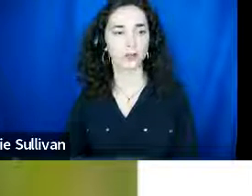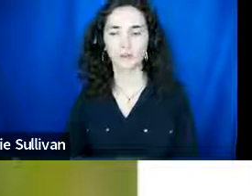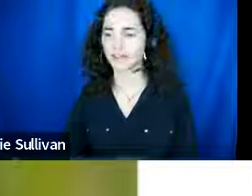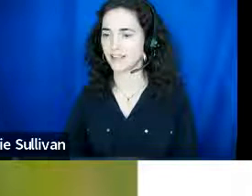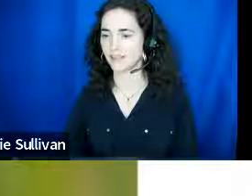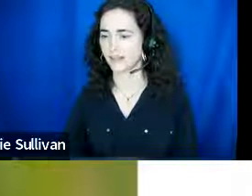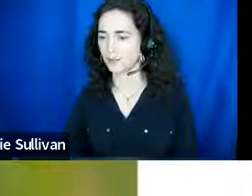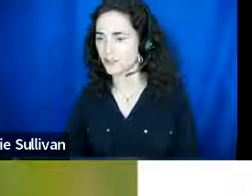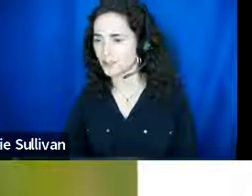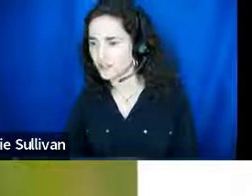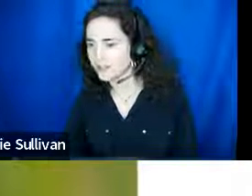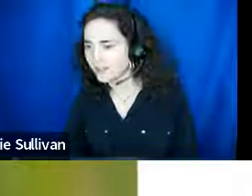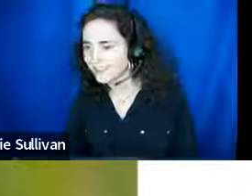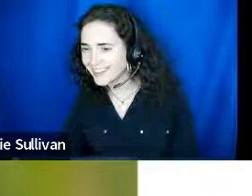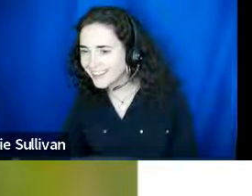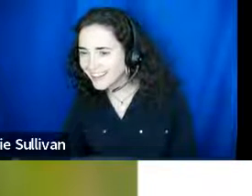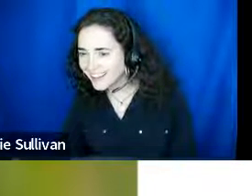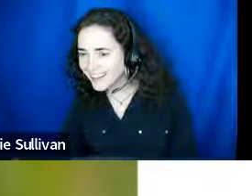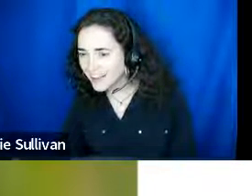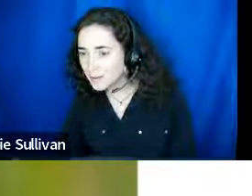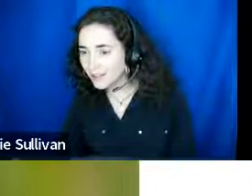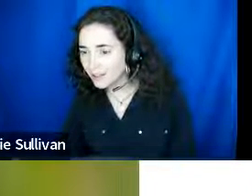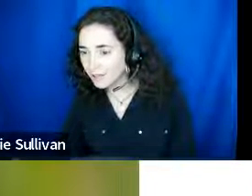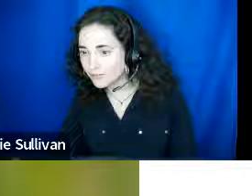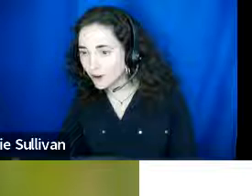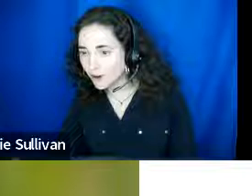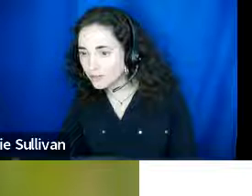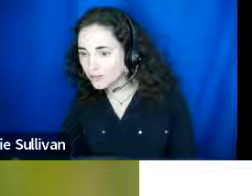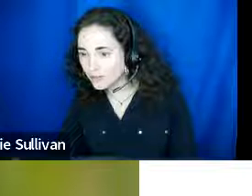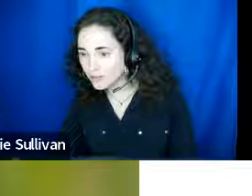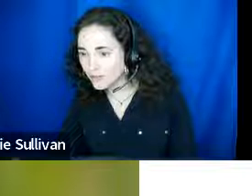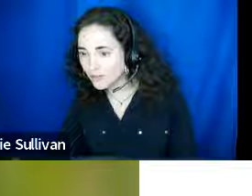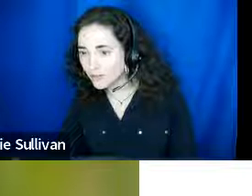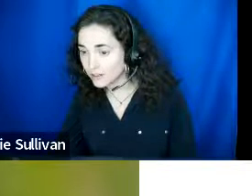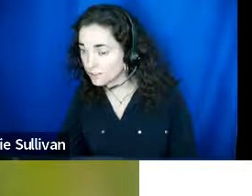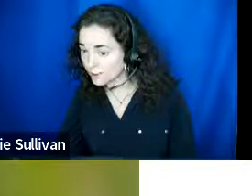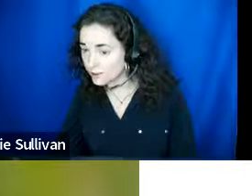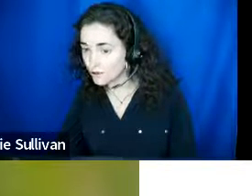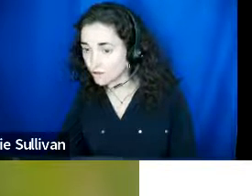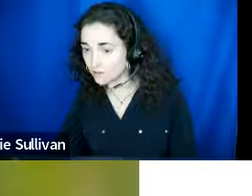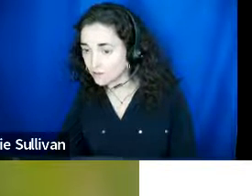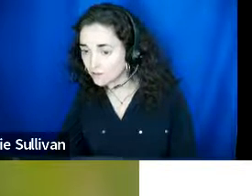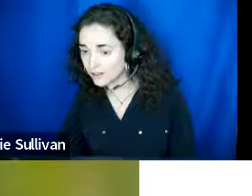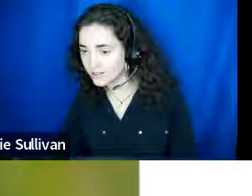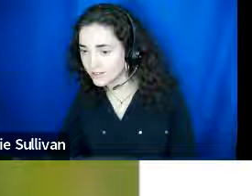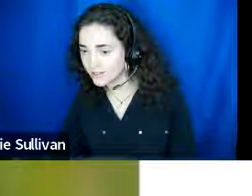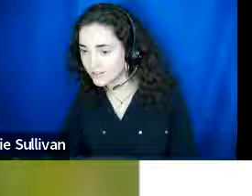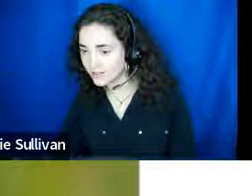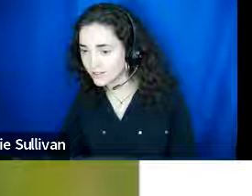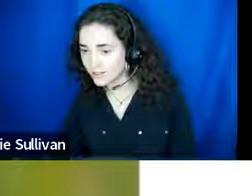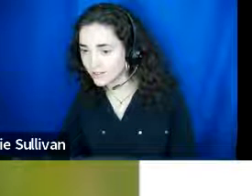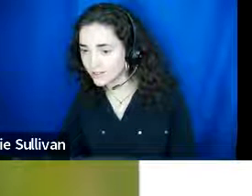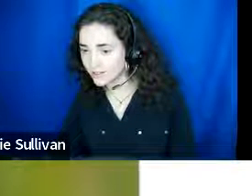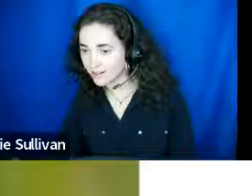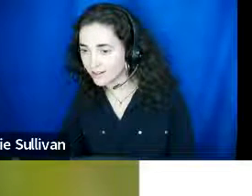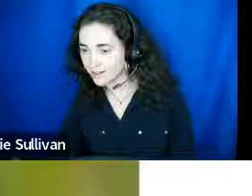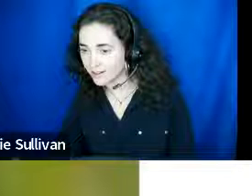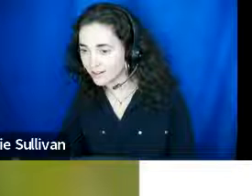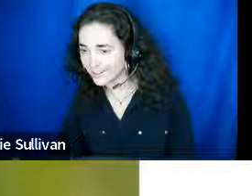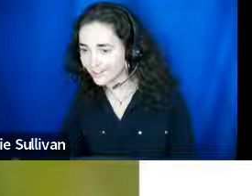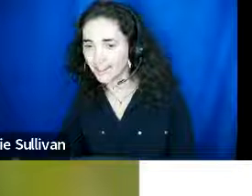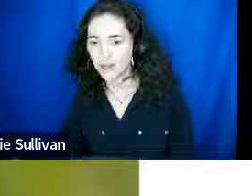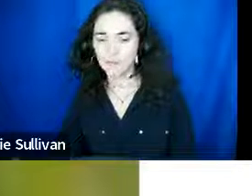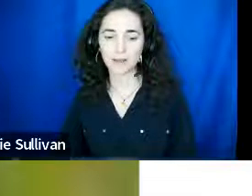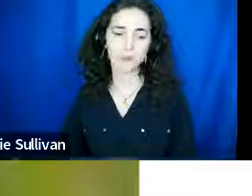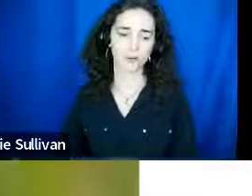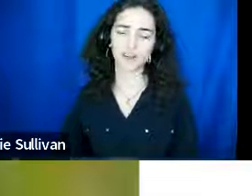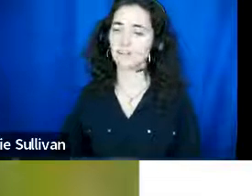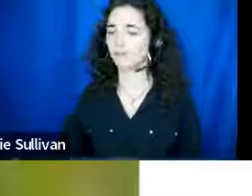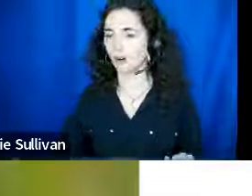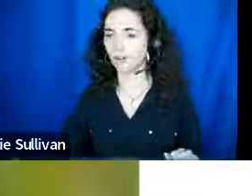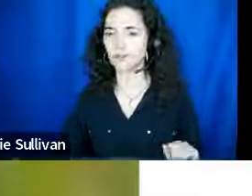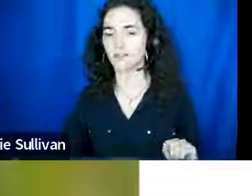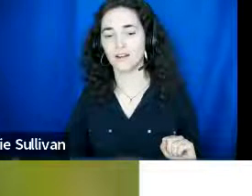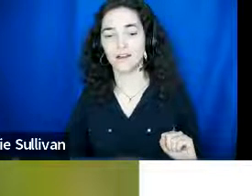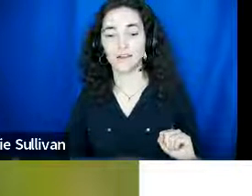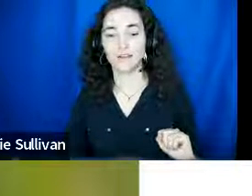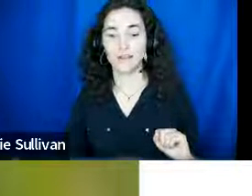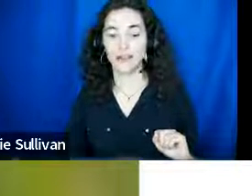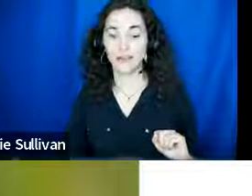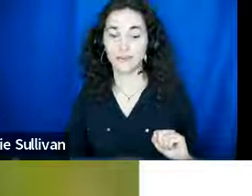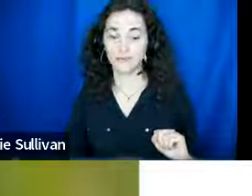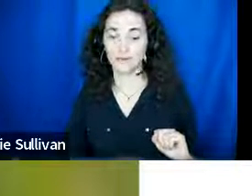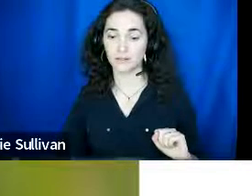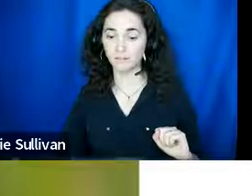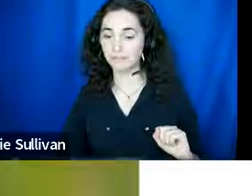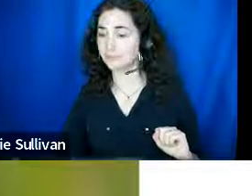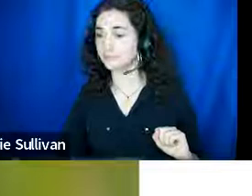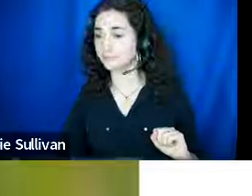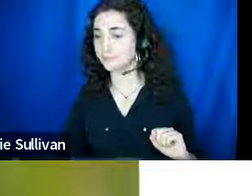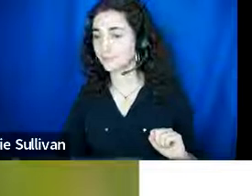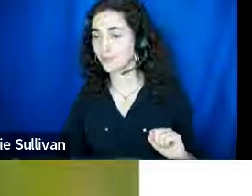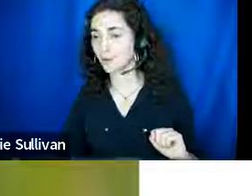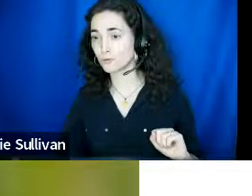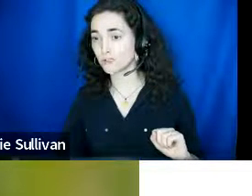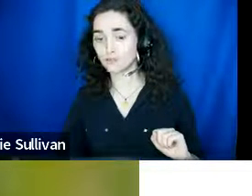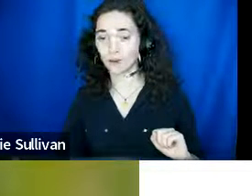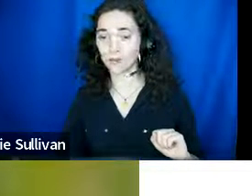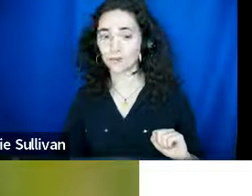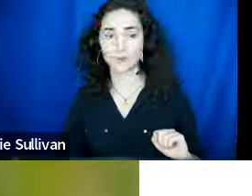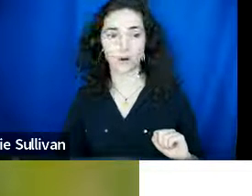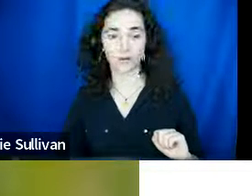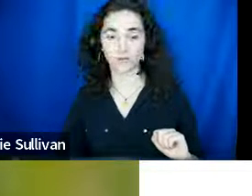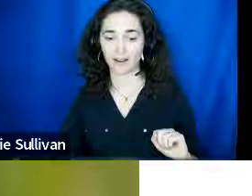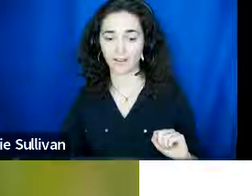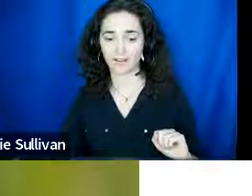Some people cannot learn a second language. I'm seeing a lot of false, a couple of true and big majority of false, and those who said False...